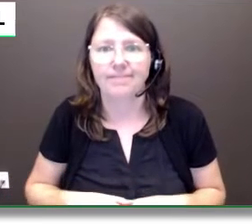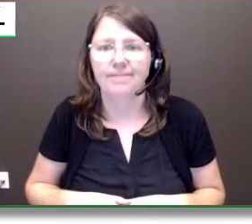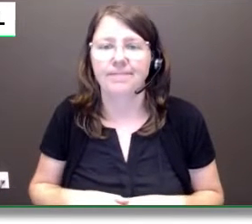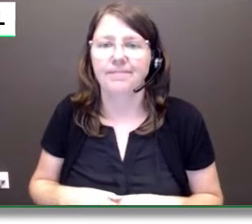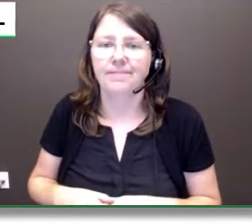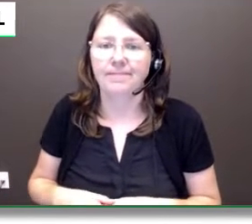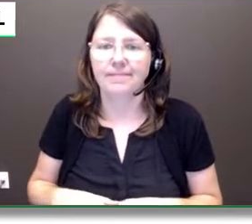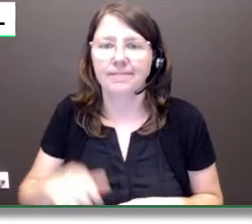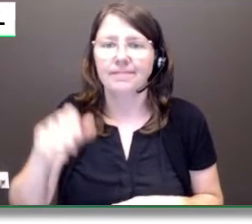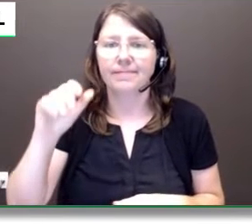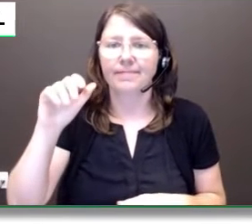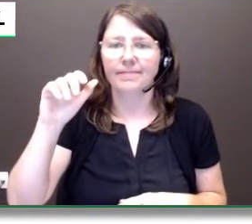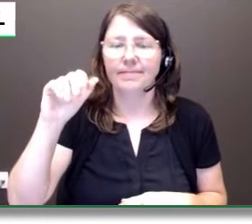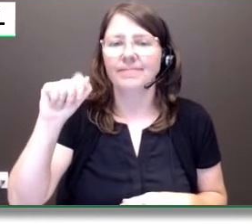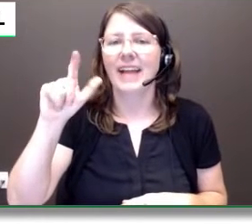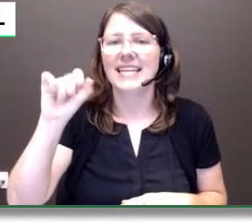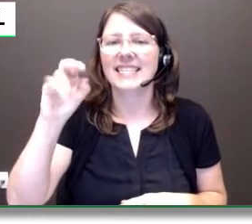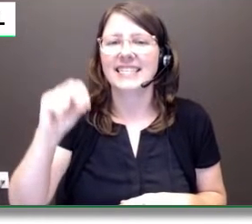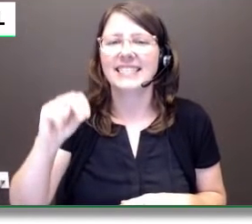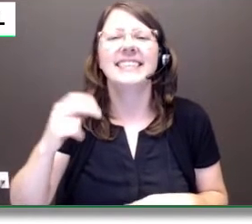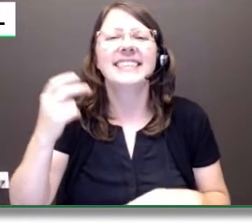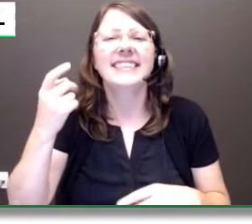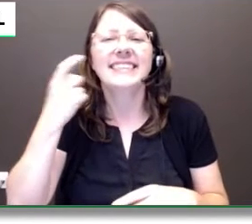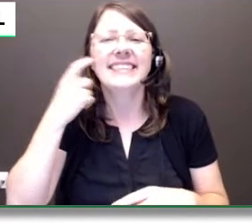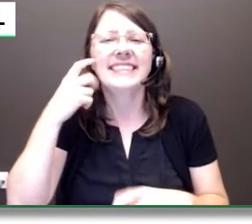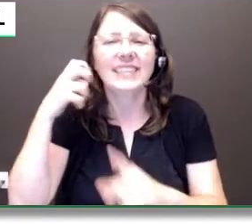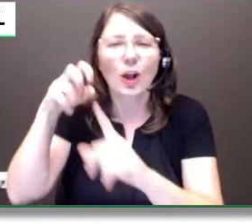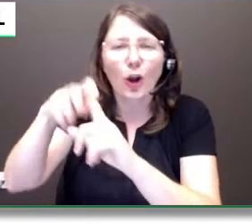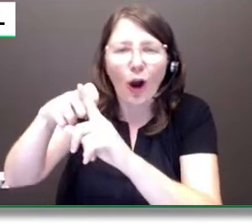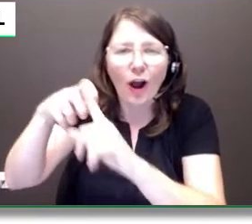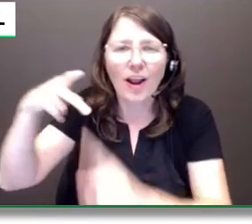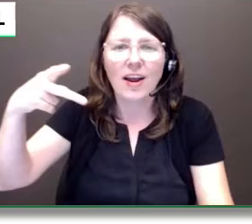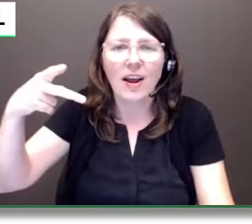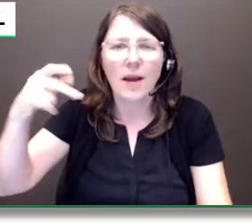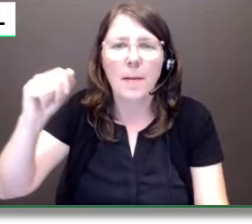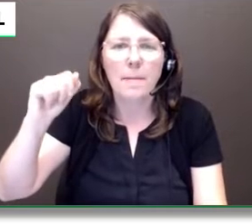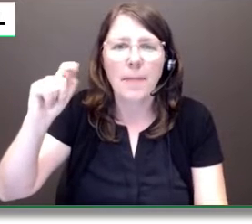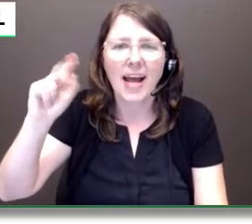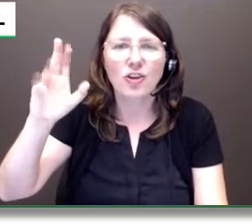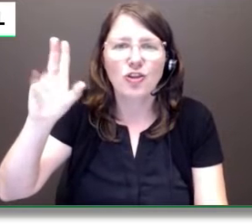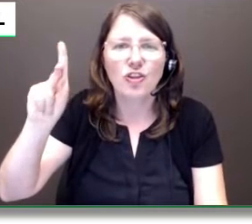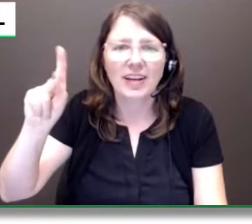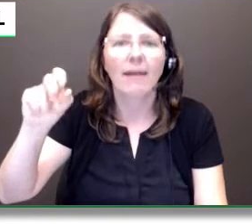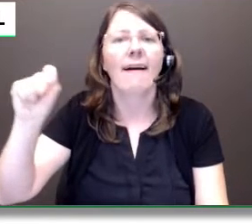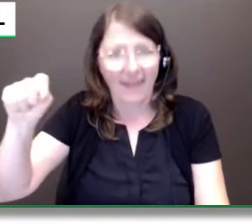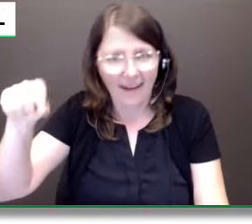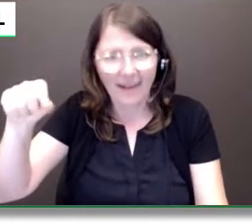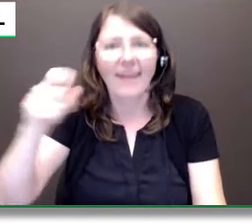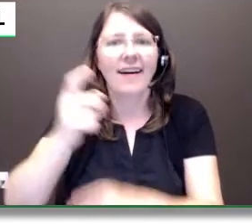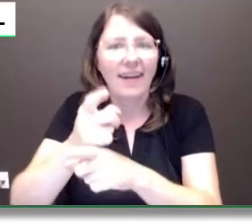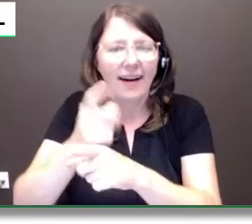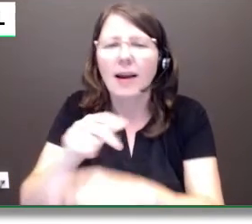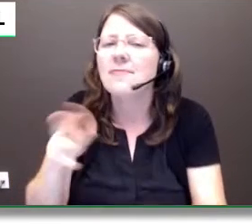one point. Yeah I think uh both of the other panelists they mentioned a lot of the things that we